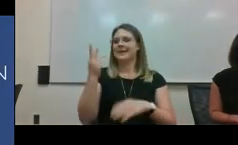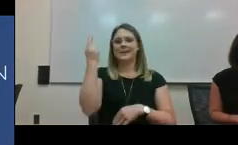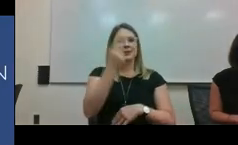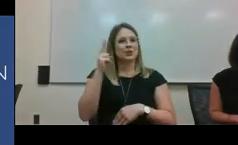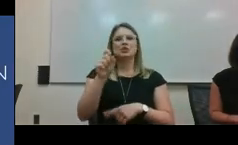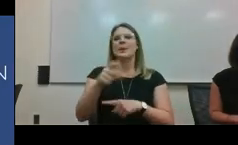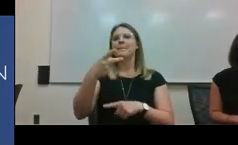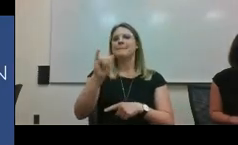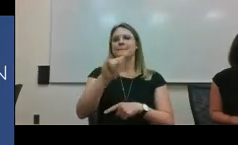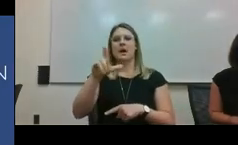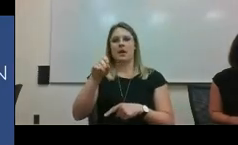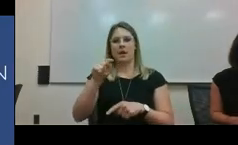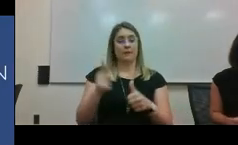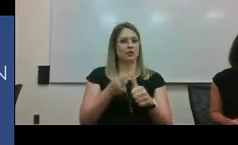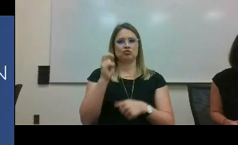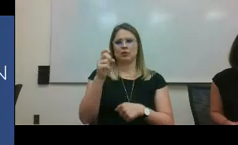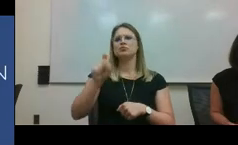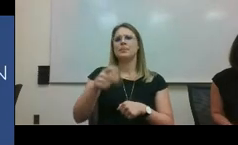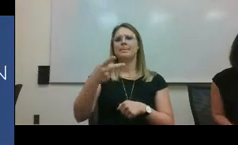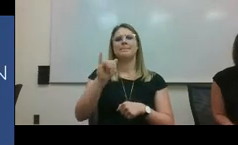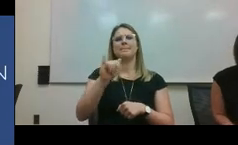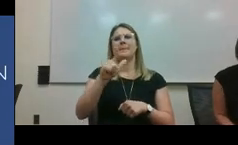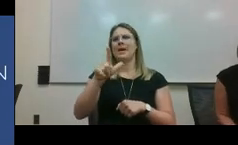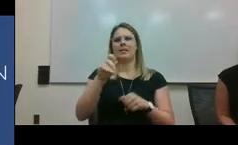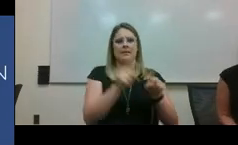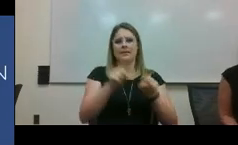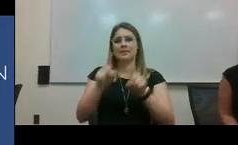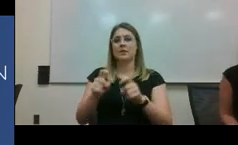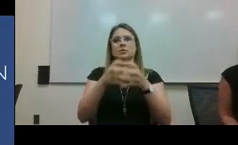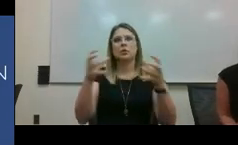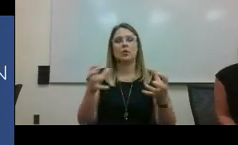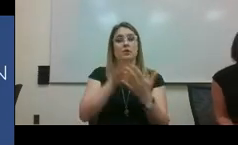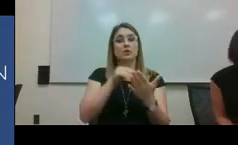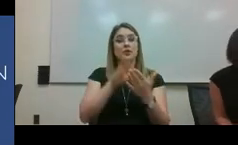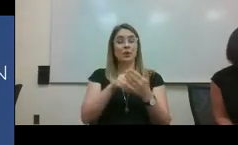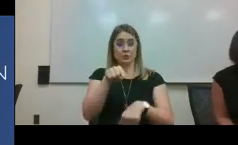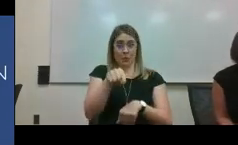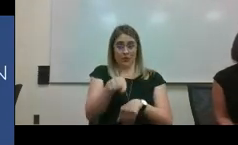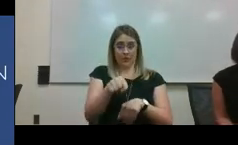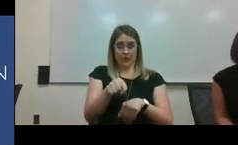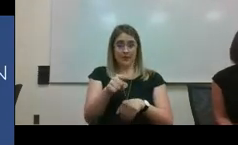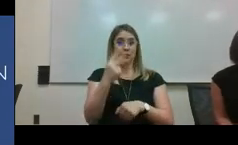that there was so much more to learn. So, this was over almost a three year process that I'm gonna talk with you a little bit